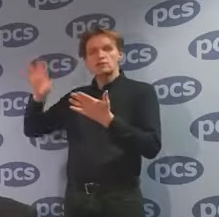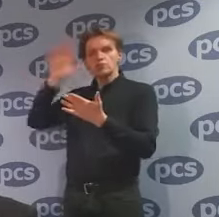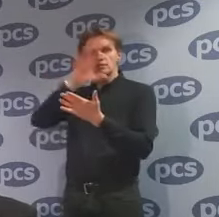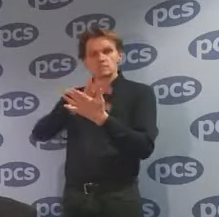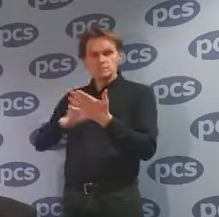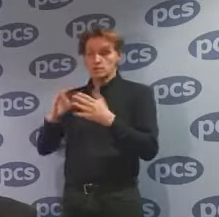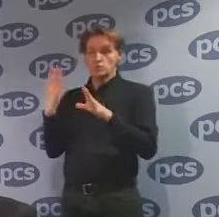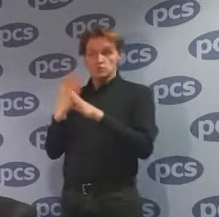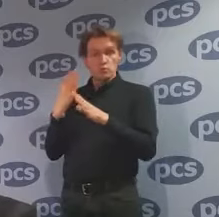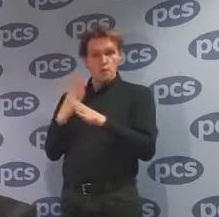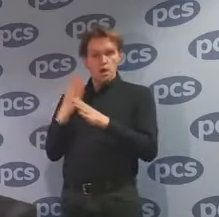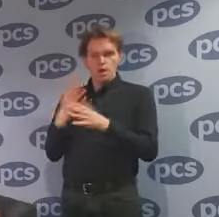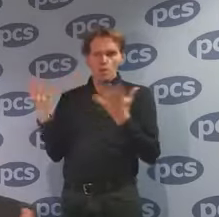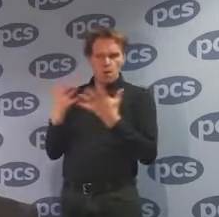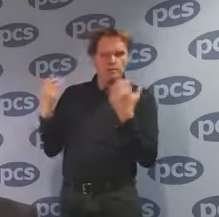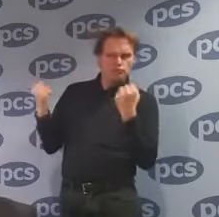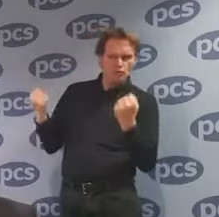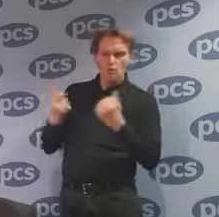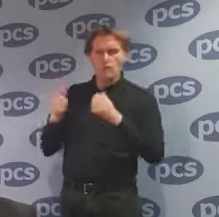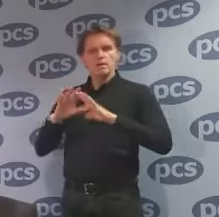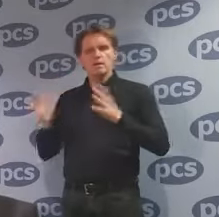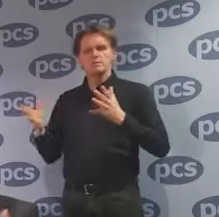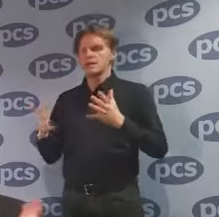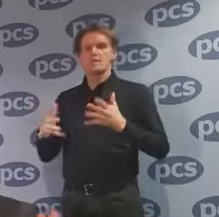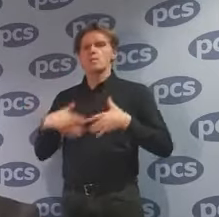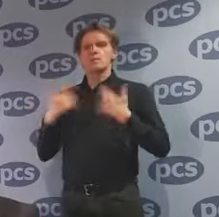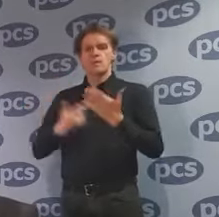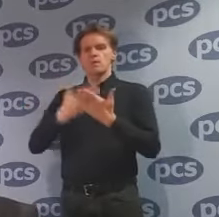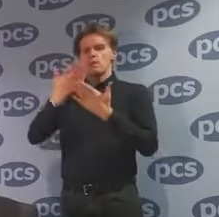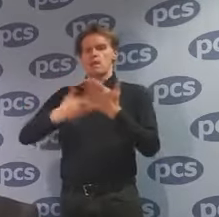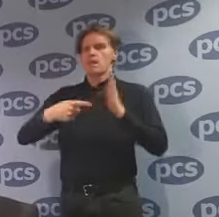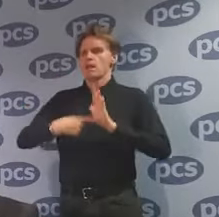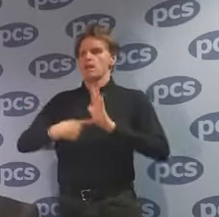they've done but what we don't want is a big public airing of all the many